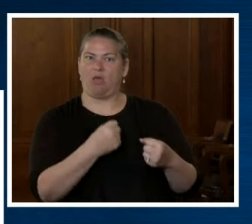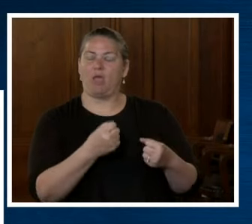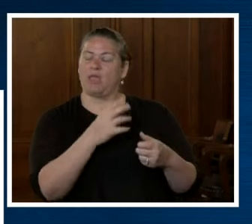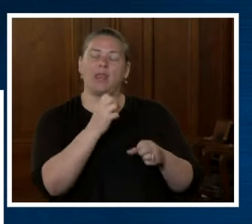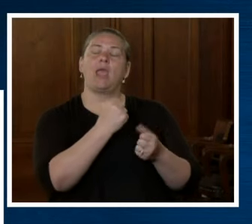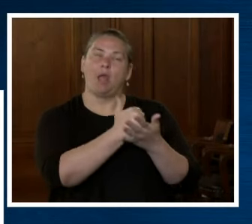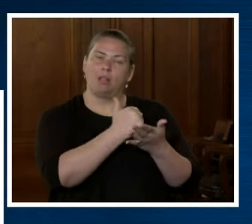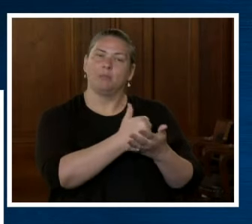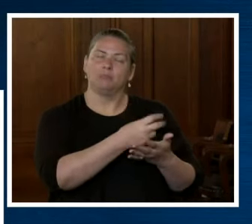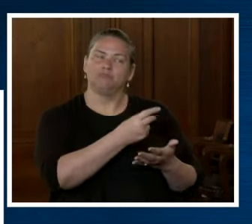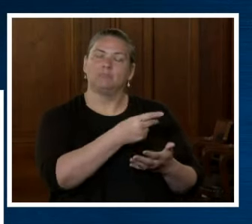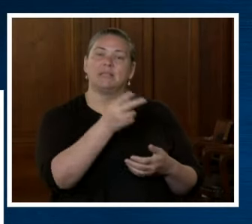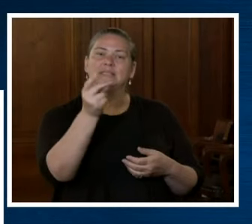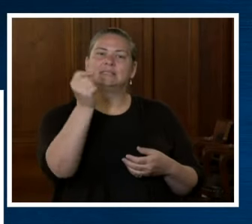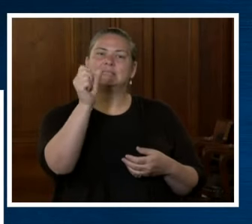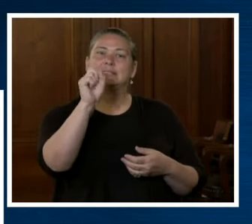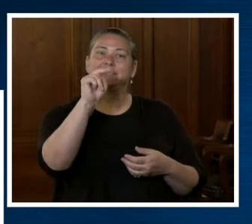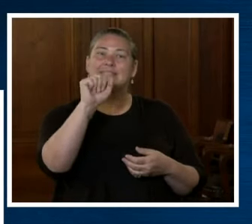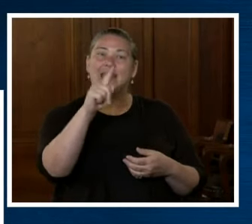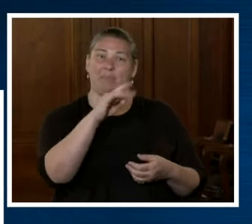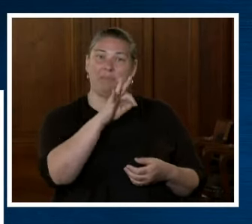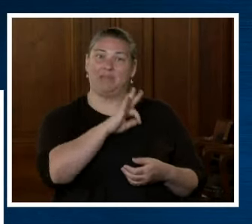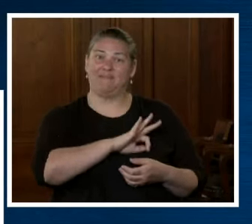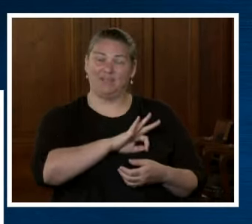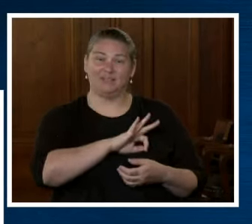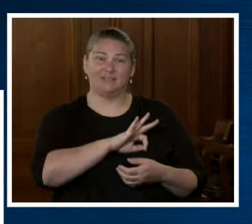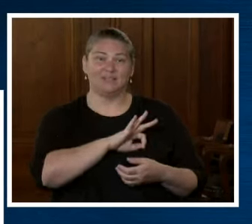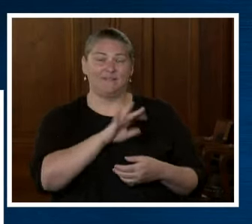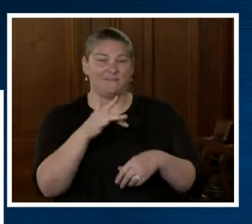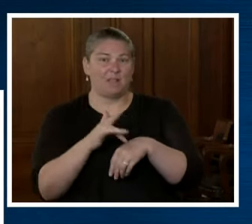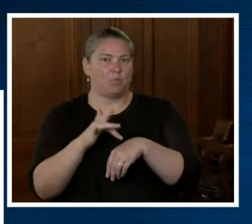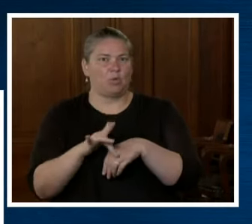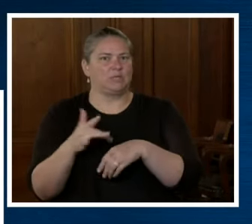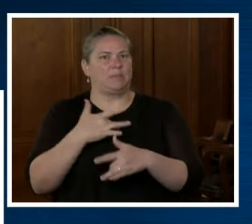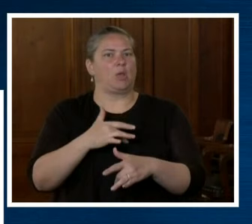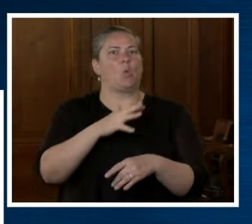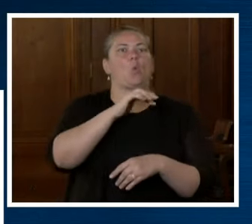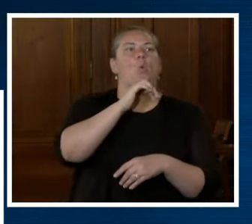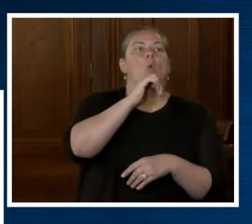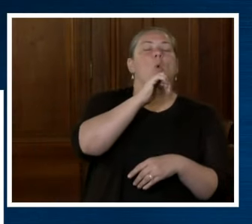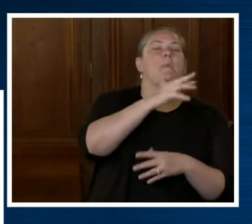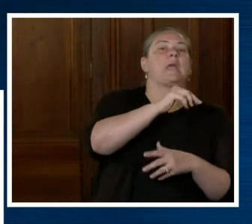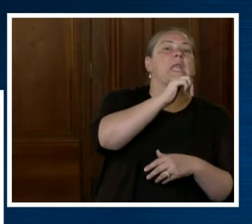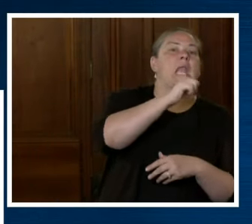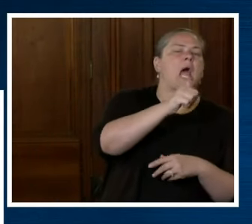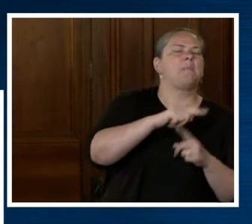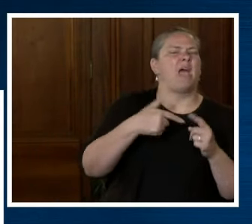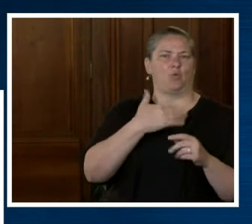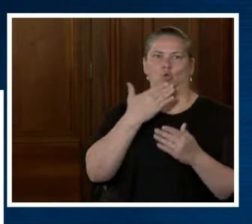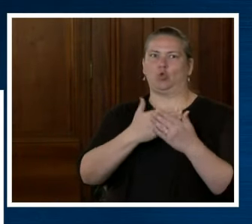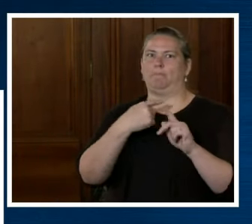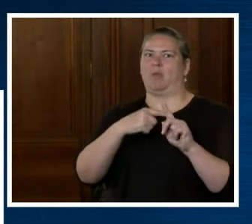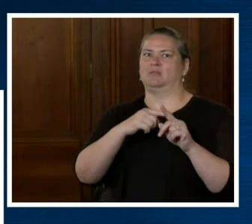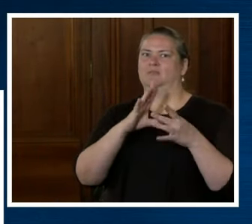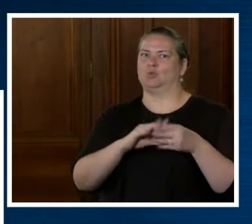ACCOUNTABLE OFFICIALS OF THE STATES TO GUARD AND PROTECT. WHEN THOSE OFFICIALS UNDERTAKE ACTS IN AREAS FRAUGHT WITH